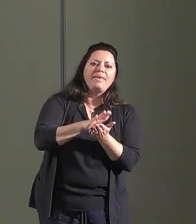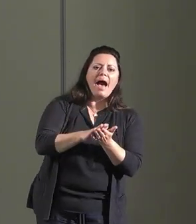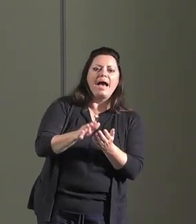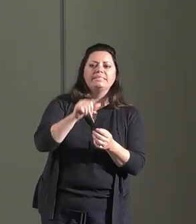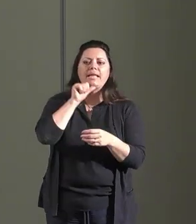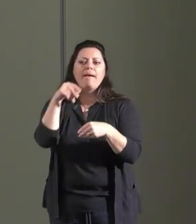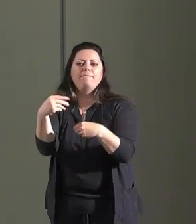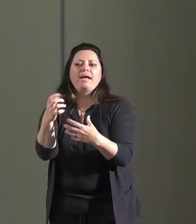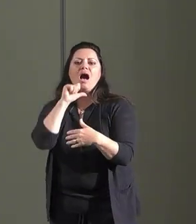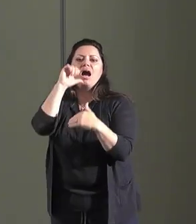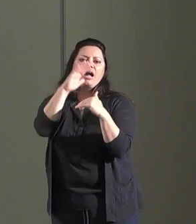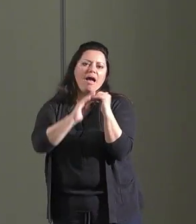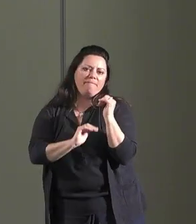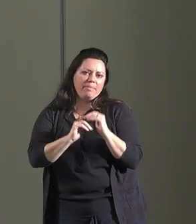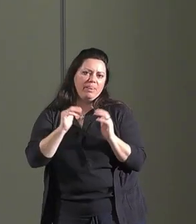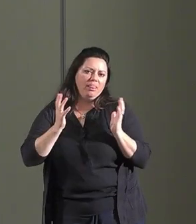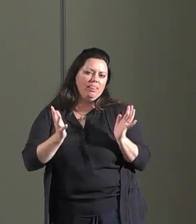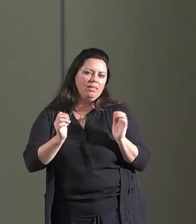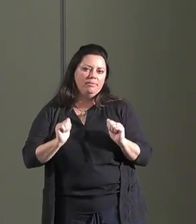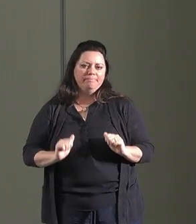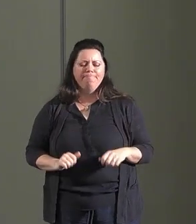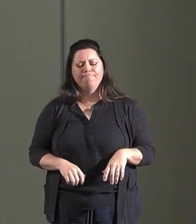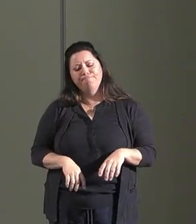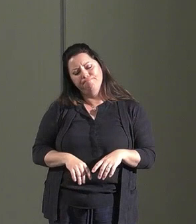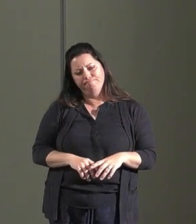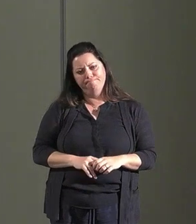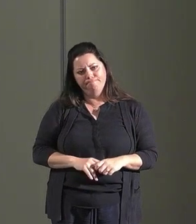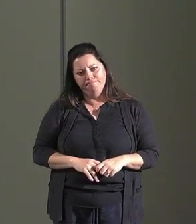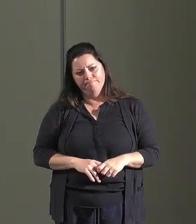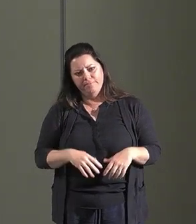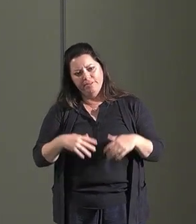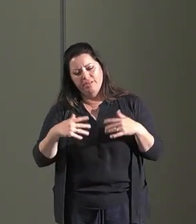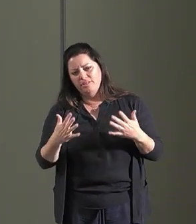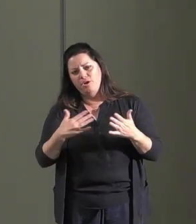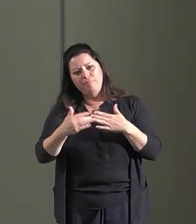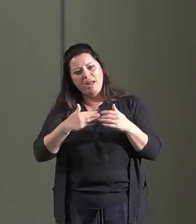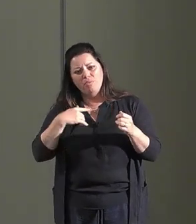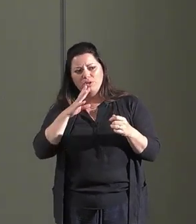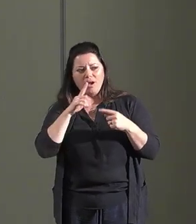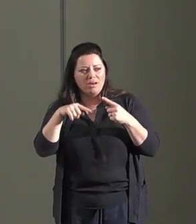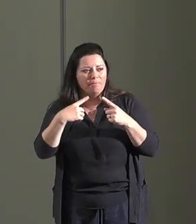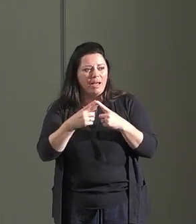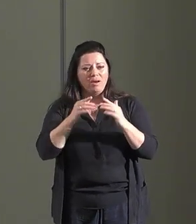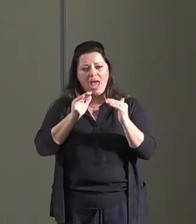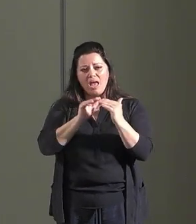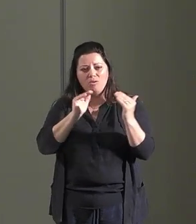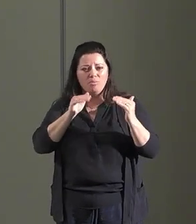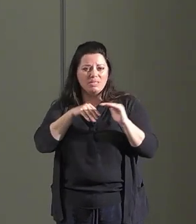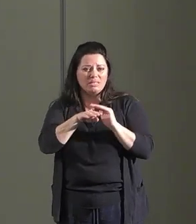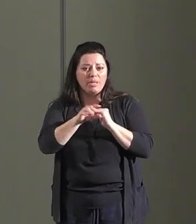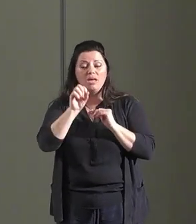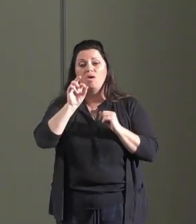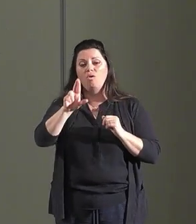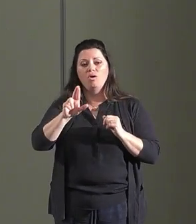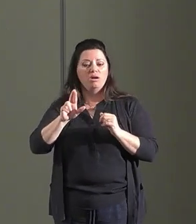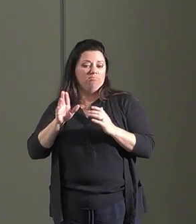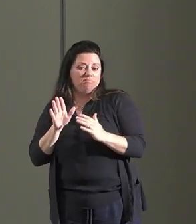I think the message we all whether we're talking about equitable accessibility, or accessibility,